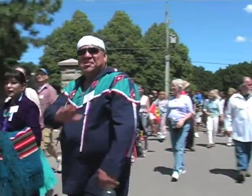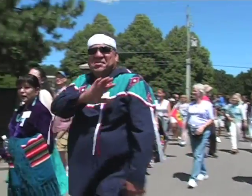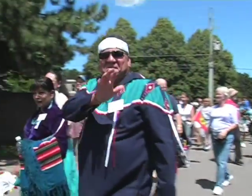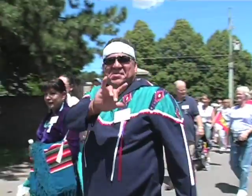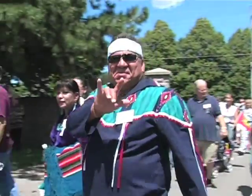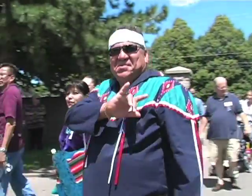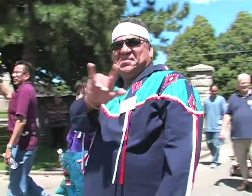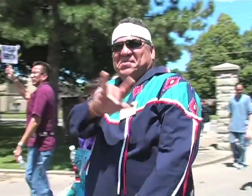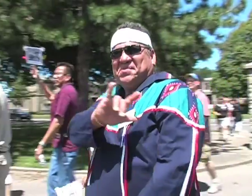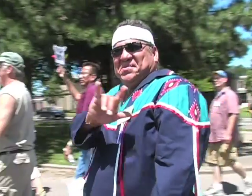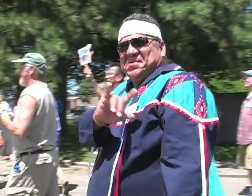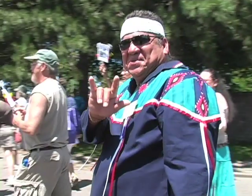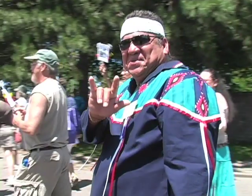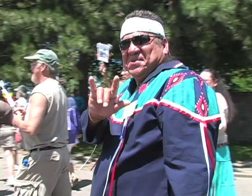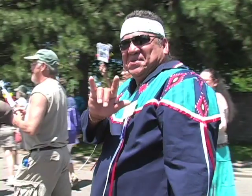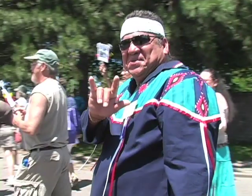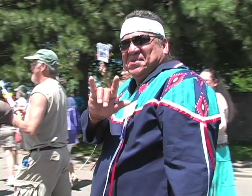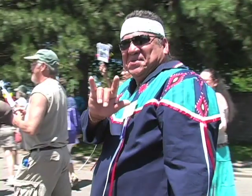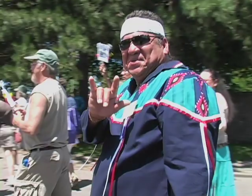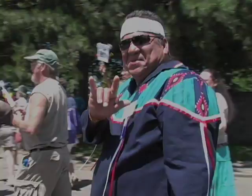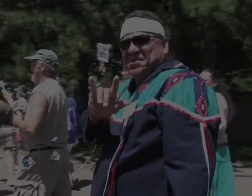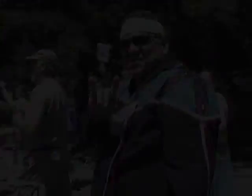Hi, ILY.